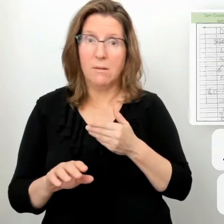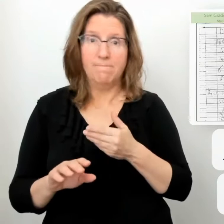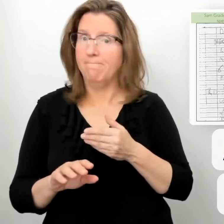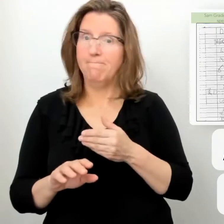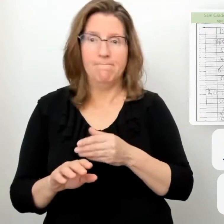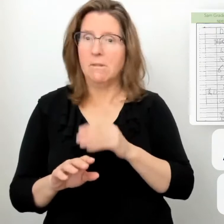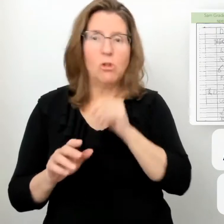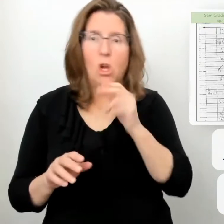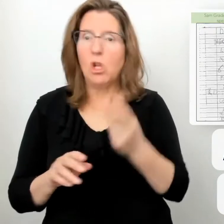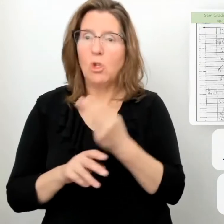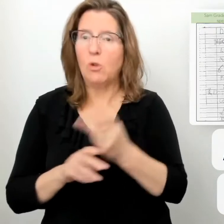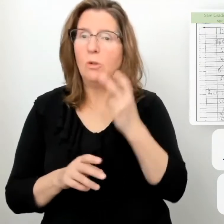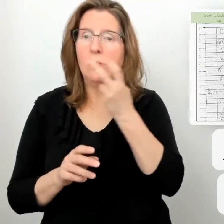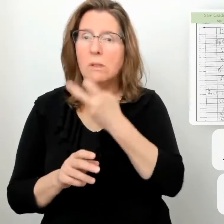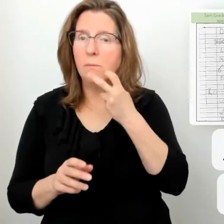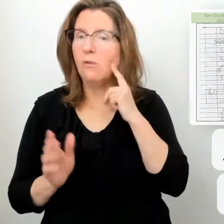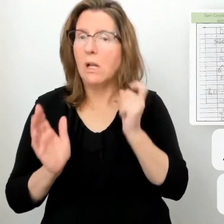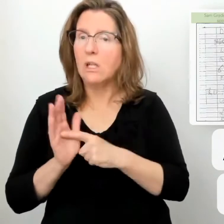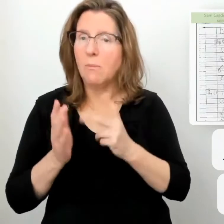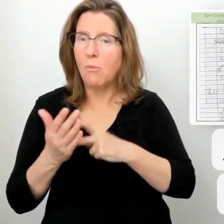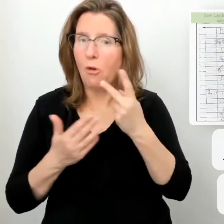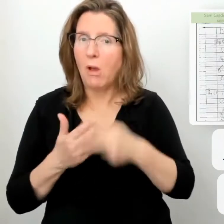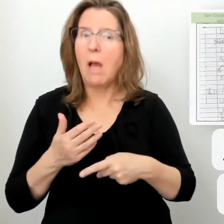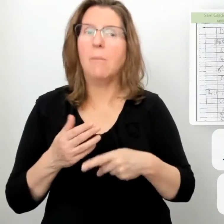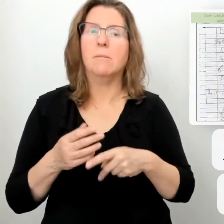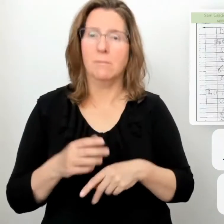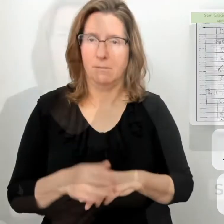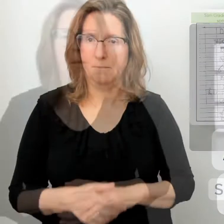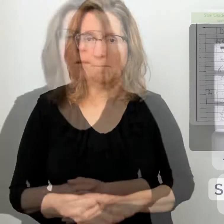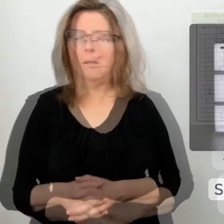The handwritten product does not indicate Grade 5 work.